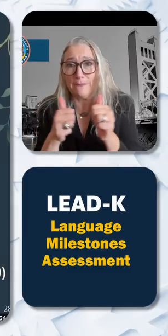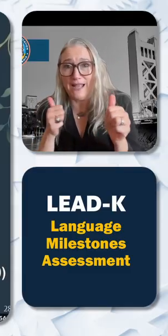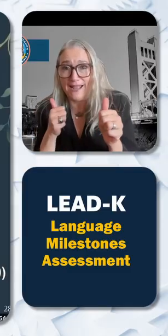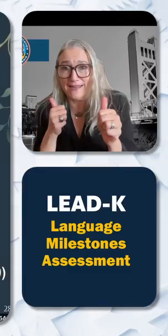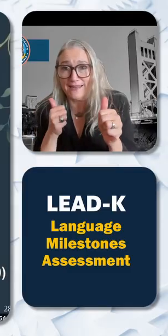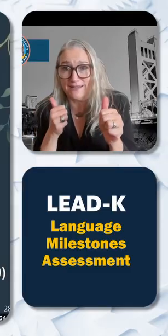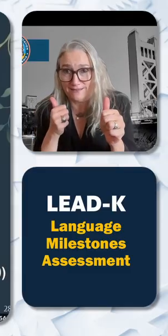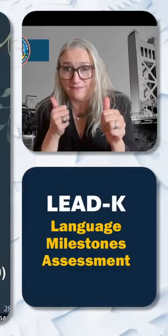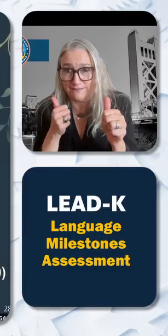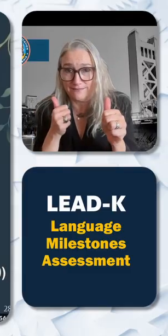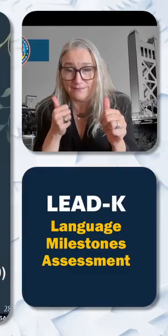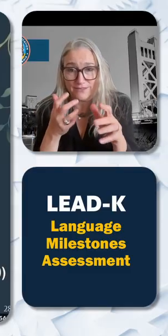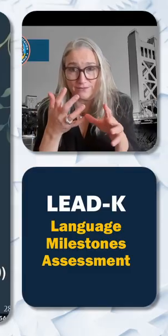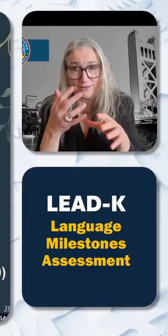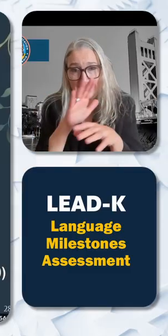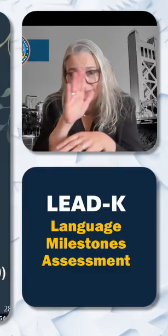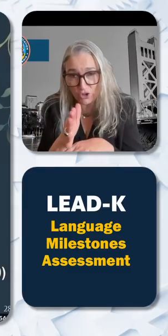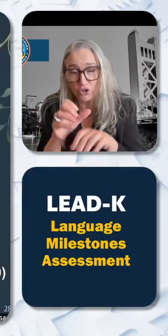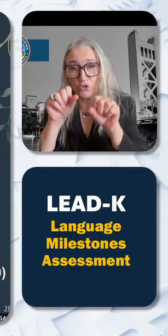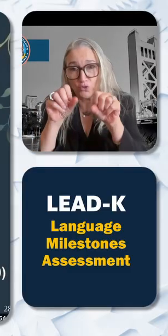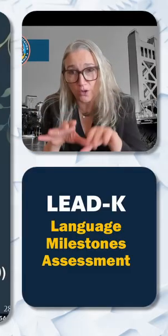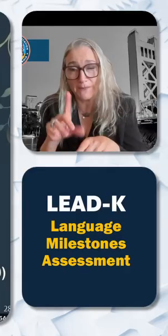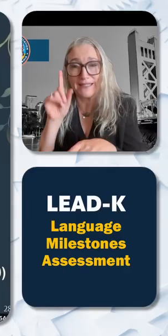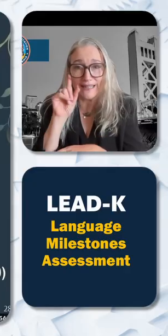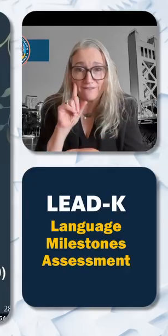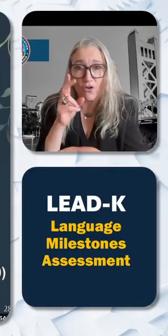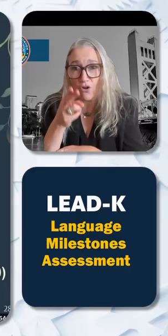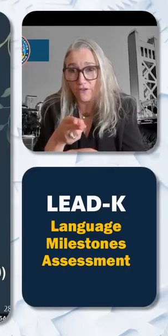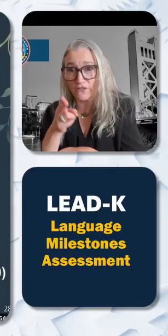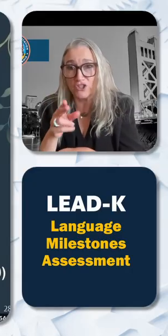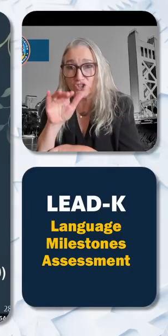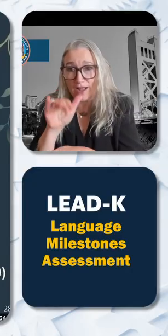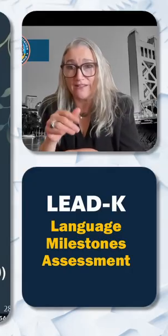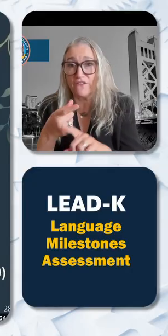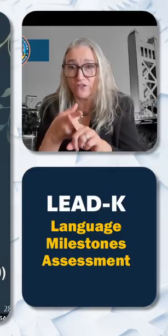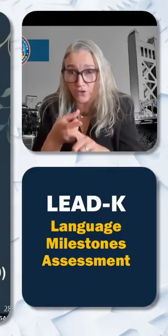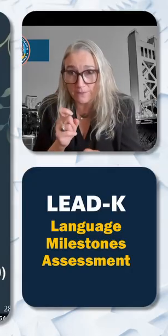Oftentimes, services are dropped at the age of 3, then the child regresses,